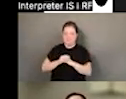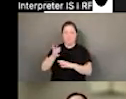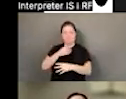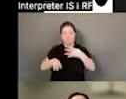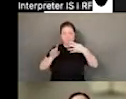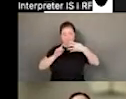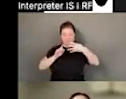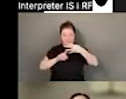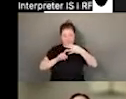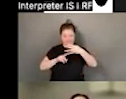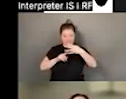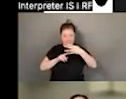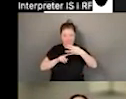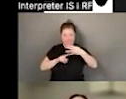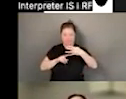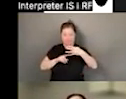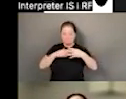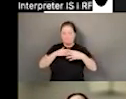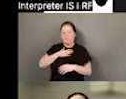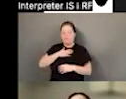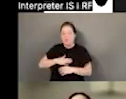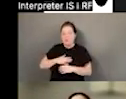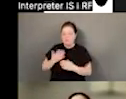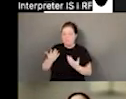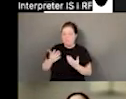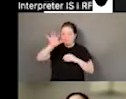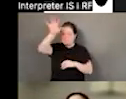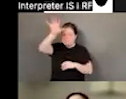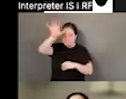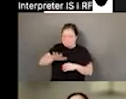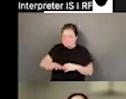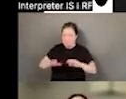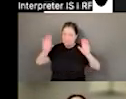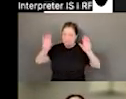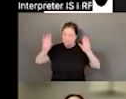at was to organize content into well defined groups.